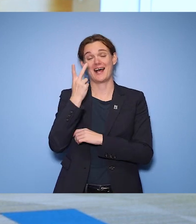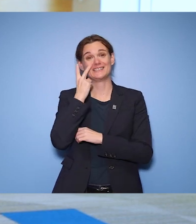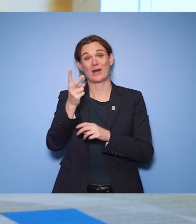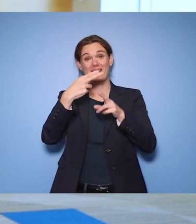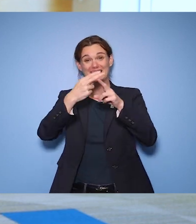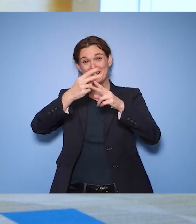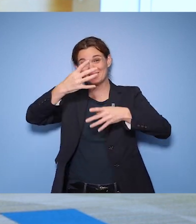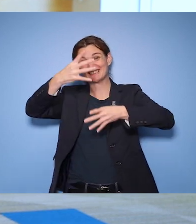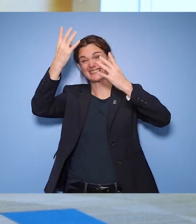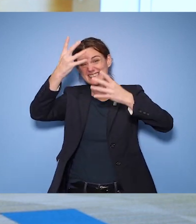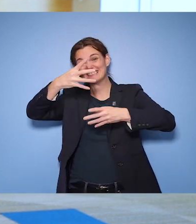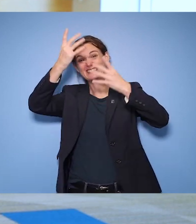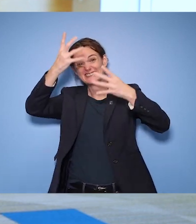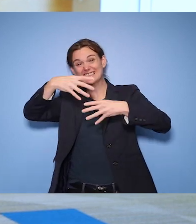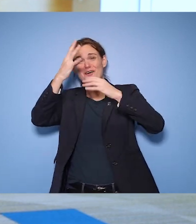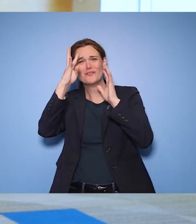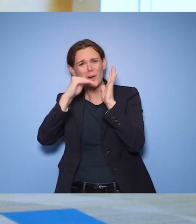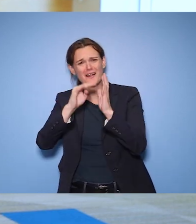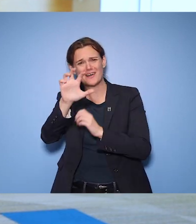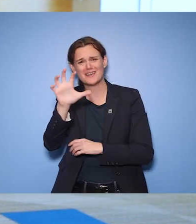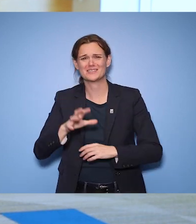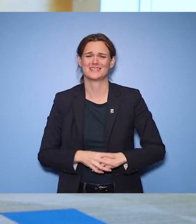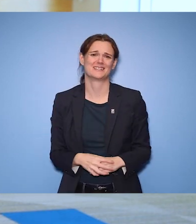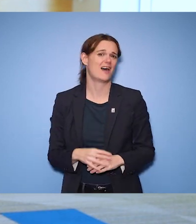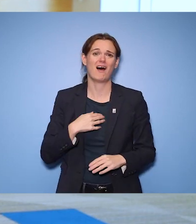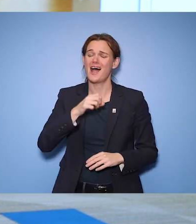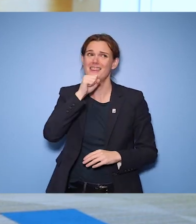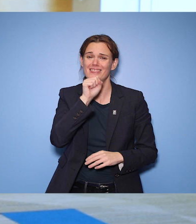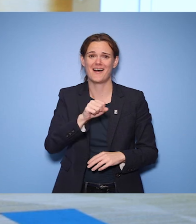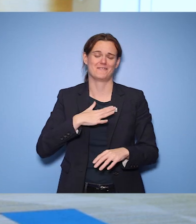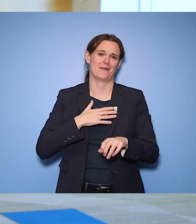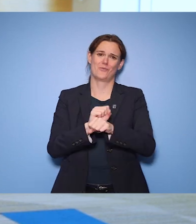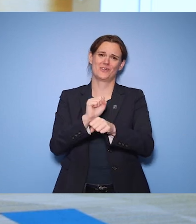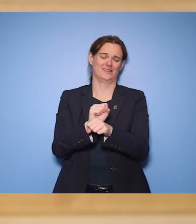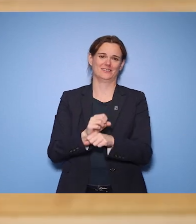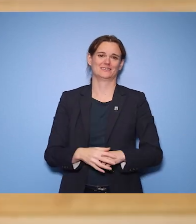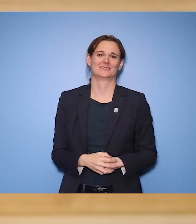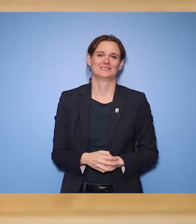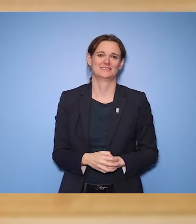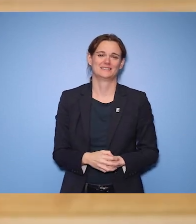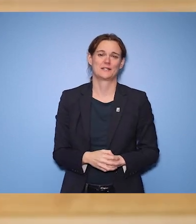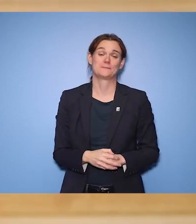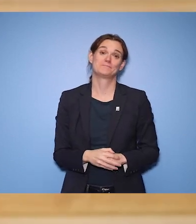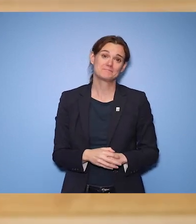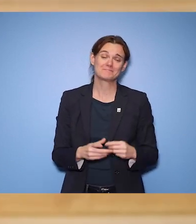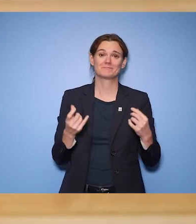names cross the screen. This is why I love what I do. Now although today we're celebrating